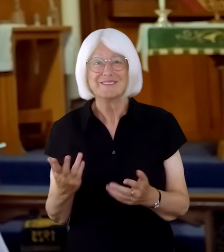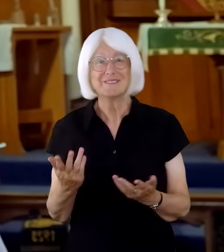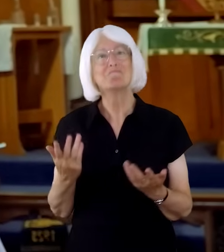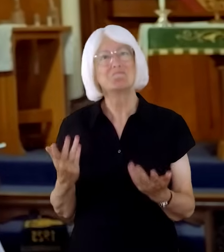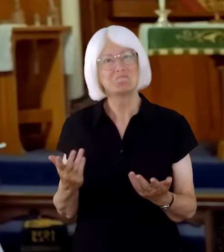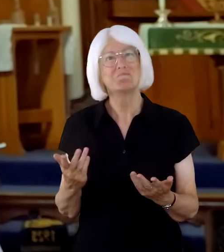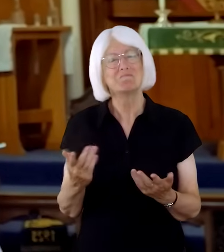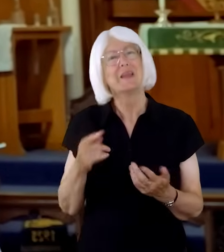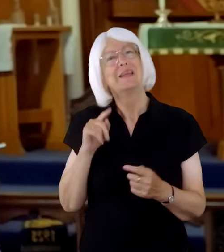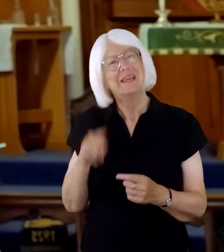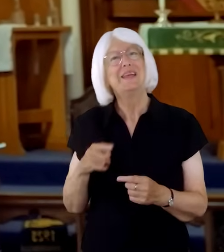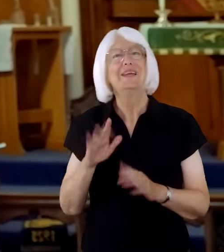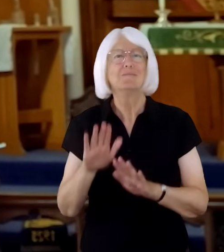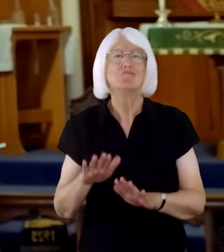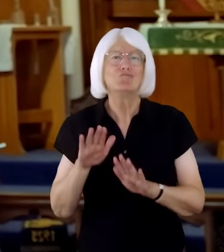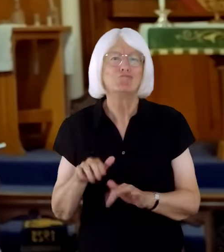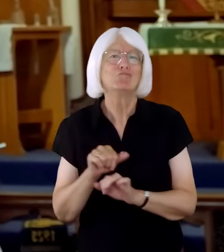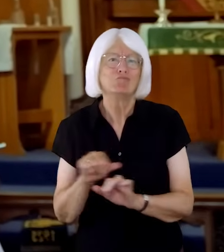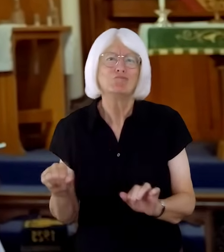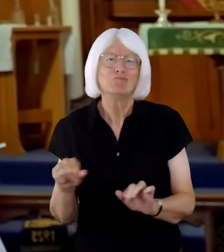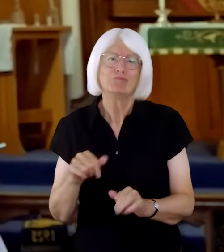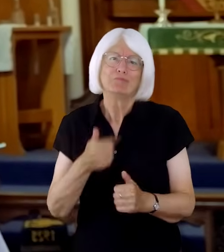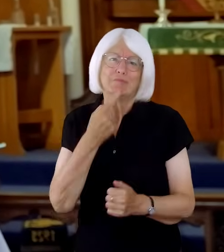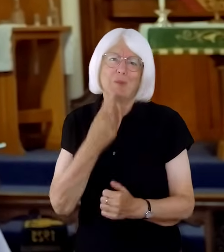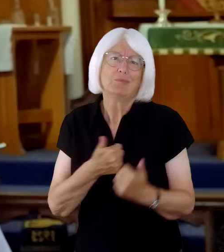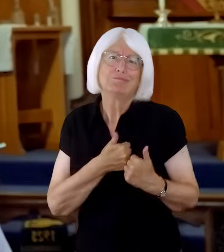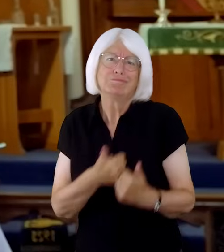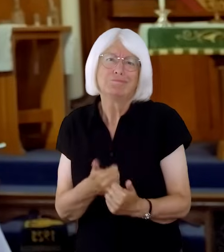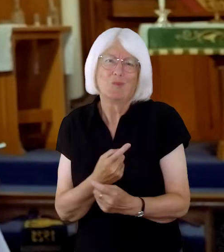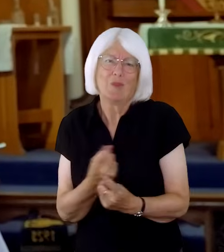In this way, he reassured them, speaking kindly to them.